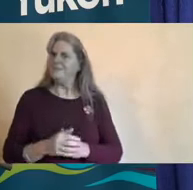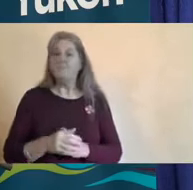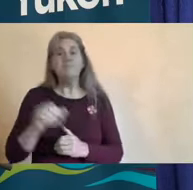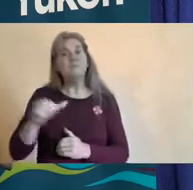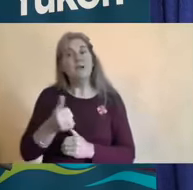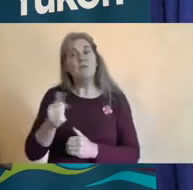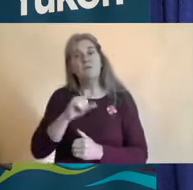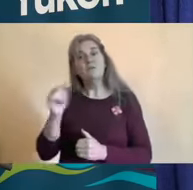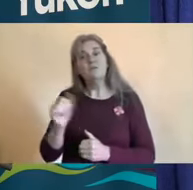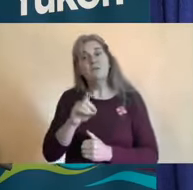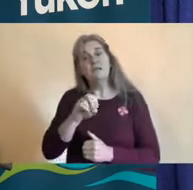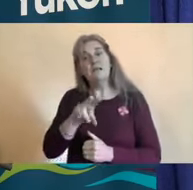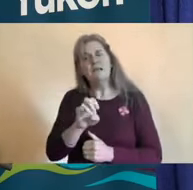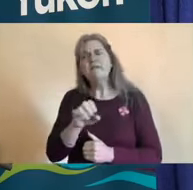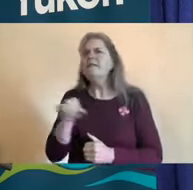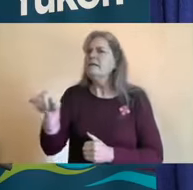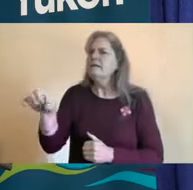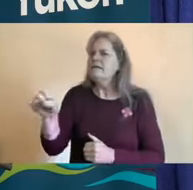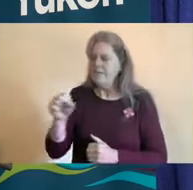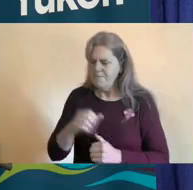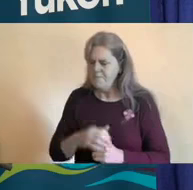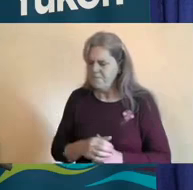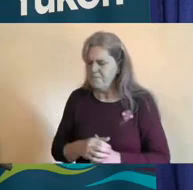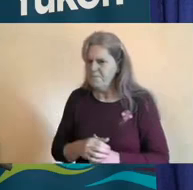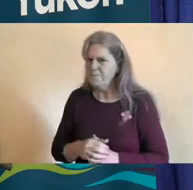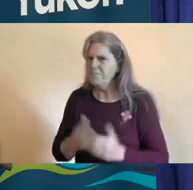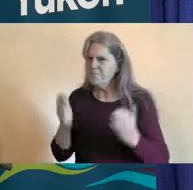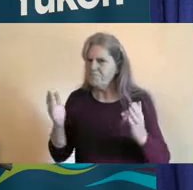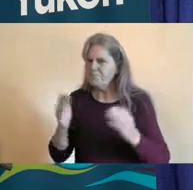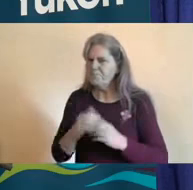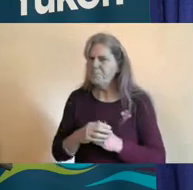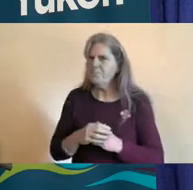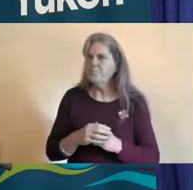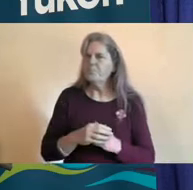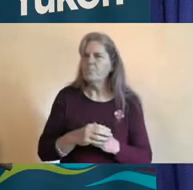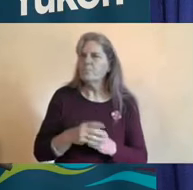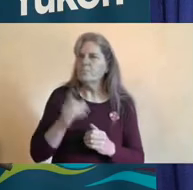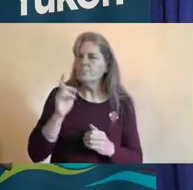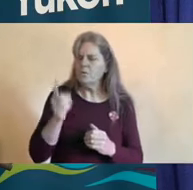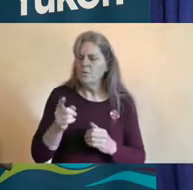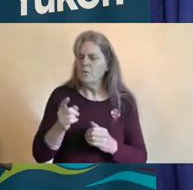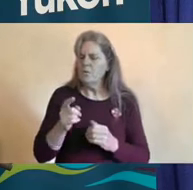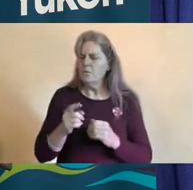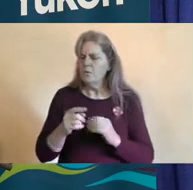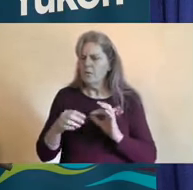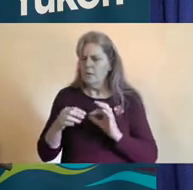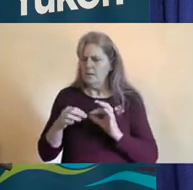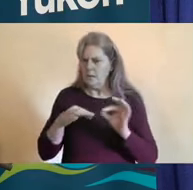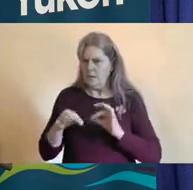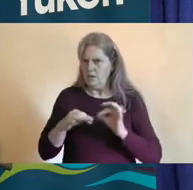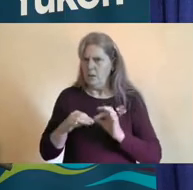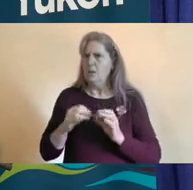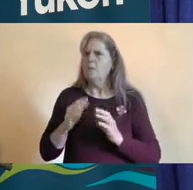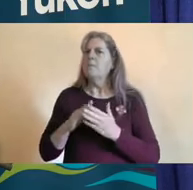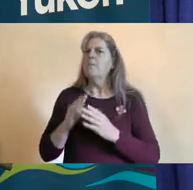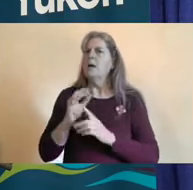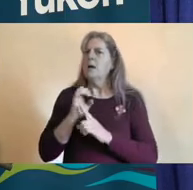Reporter: Yeah, just to carry on without. You mentioned that the environment-- something that we